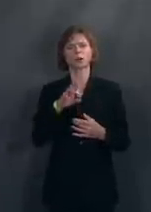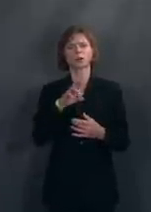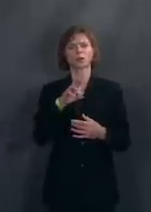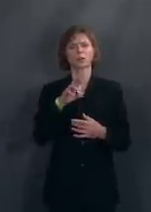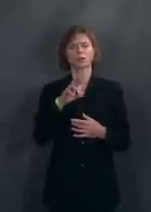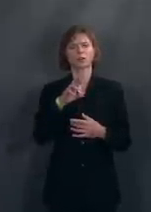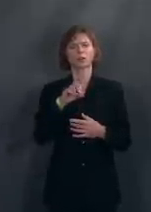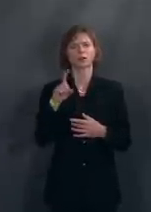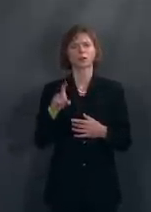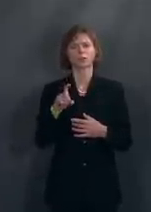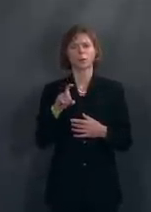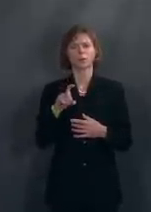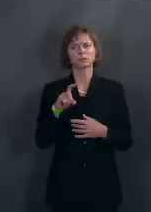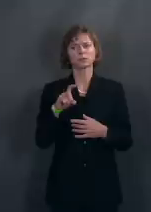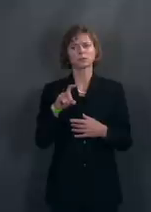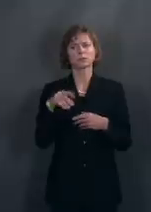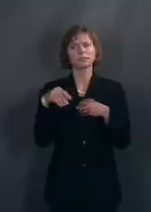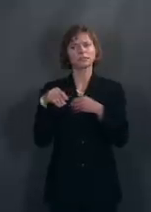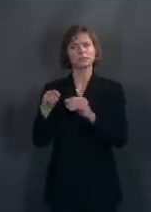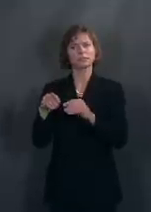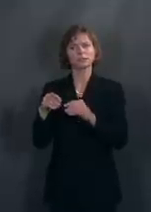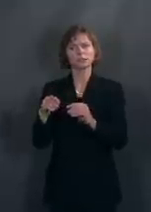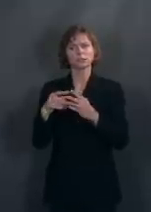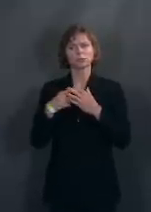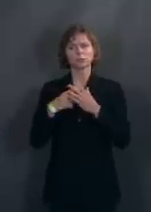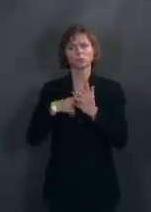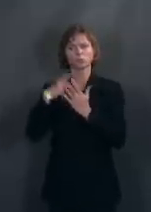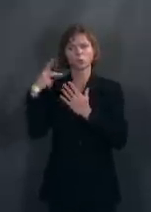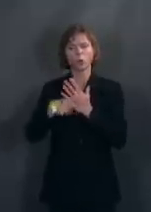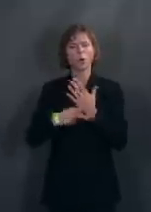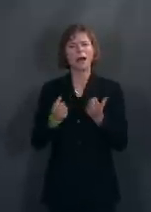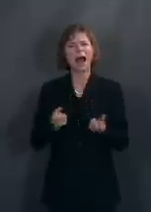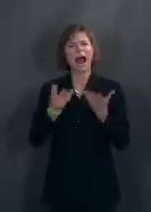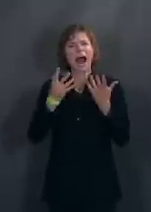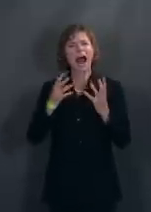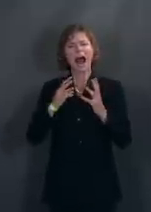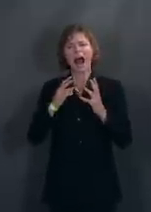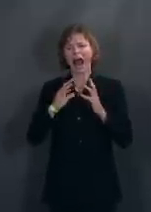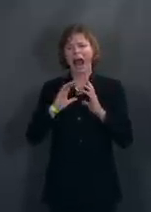could you speak to how those million doses per week will be distributed across the country?